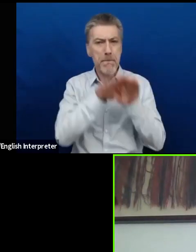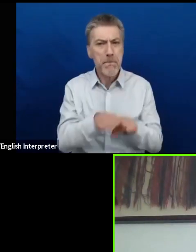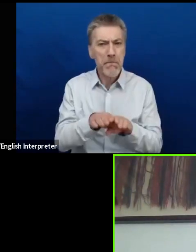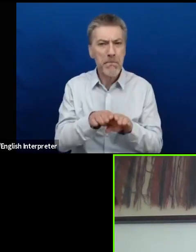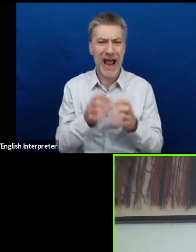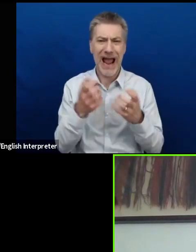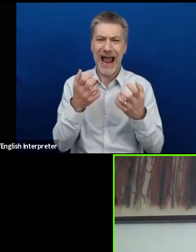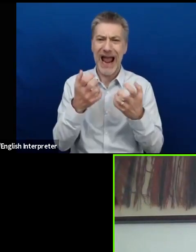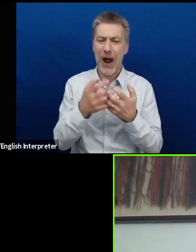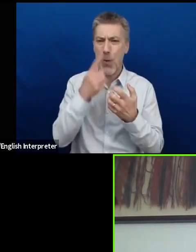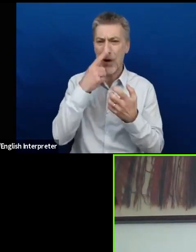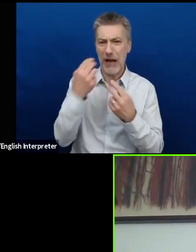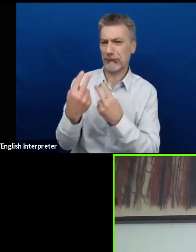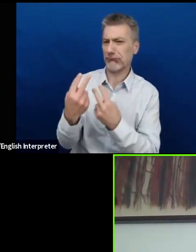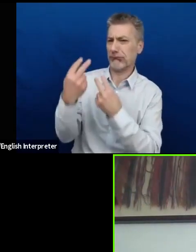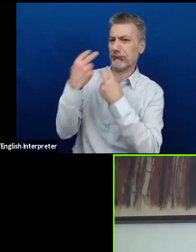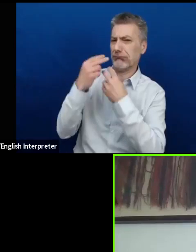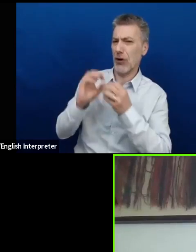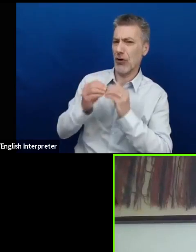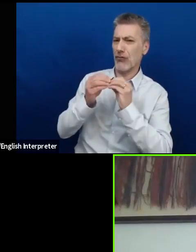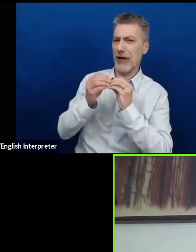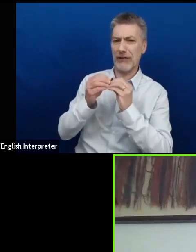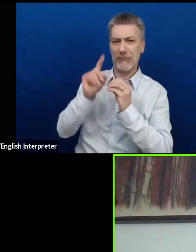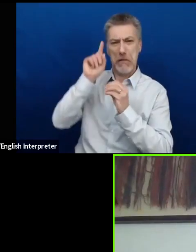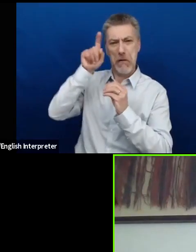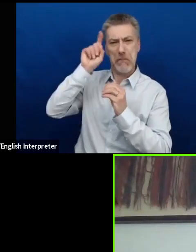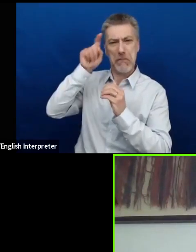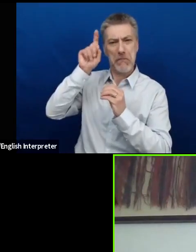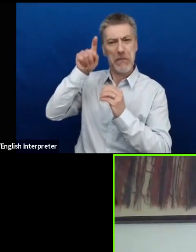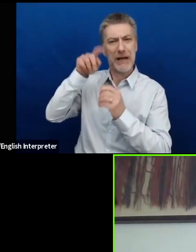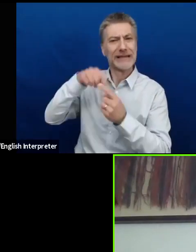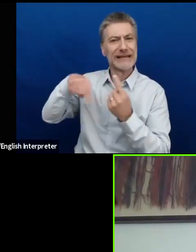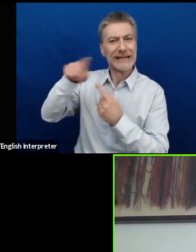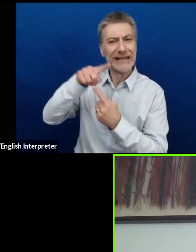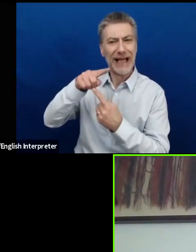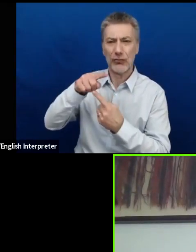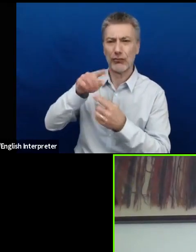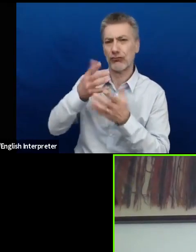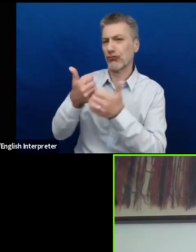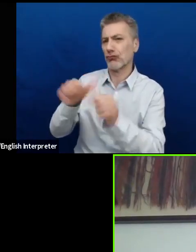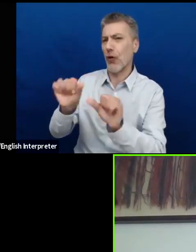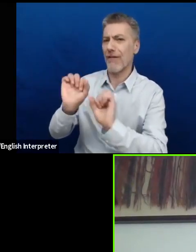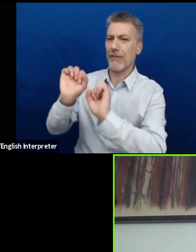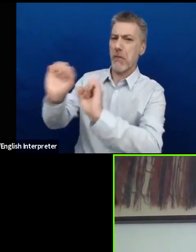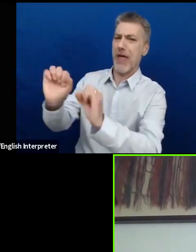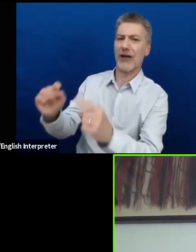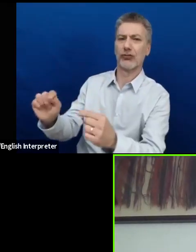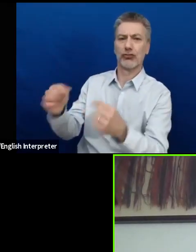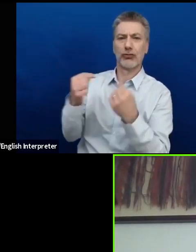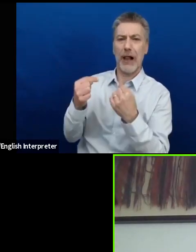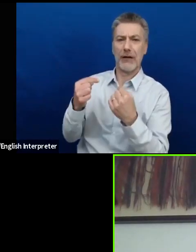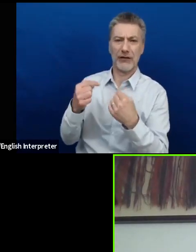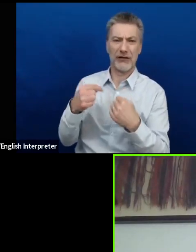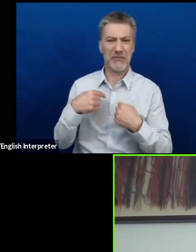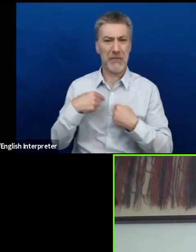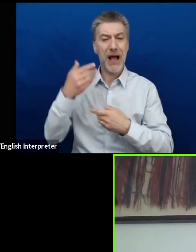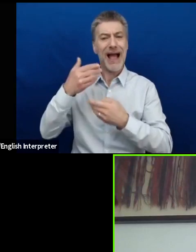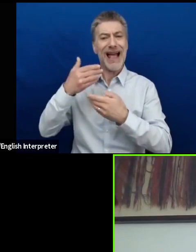association yat elements are figments of man-made. Until we see all humans